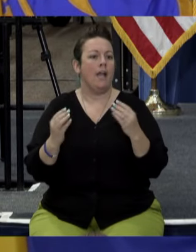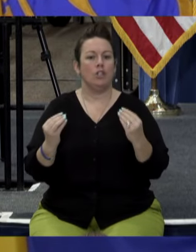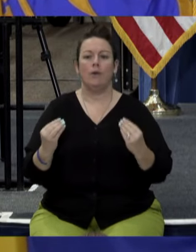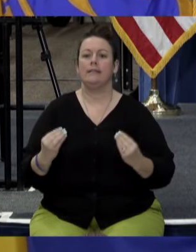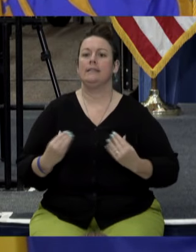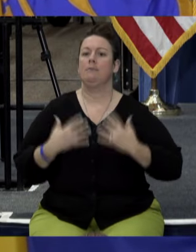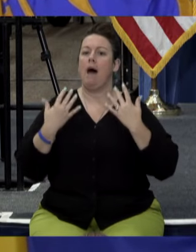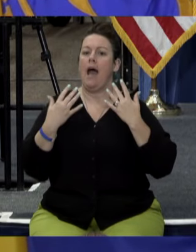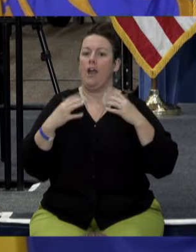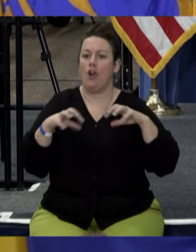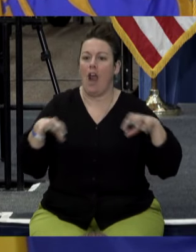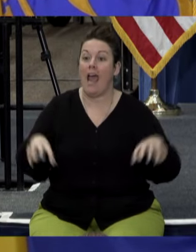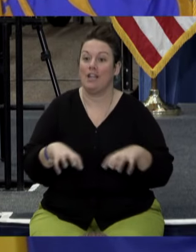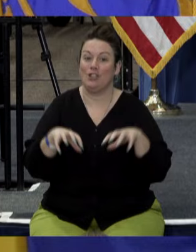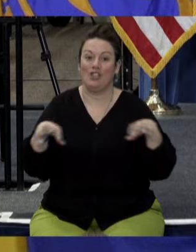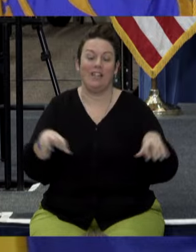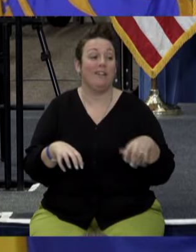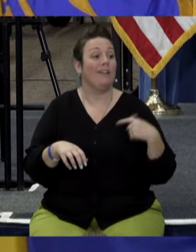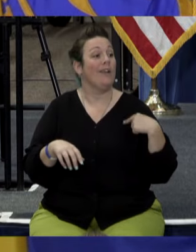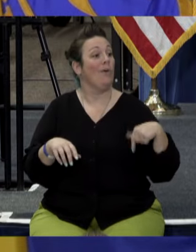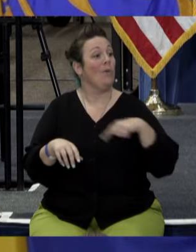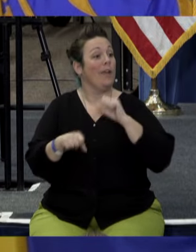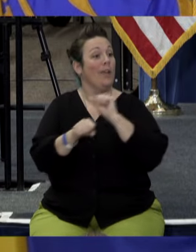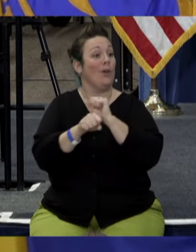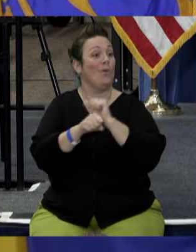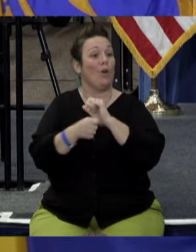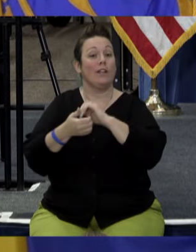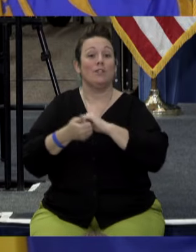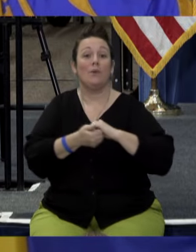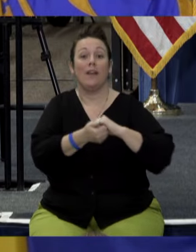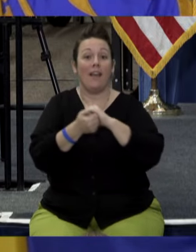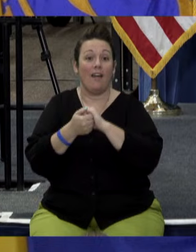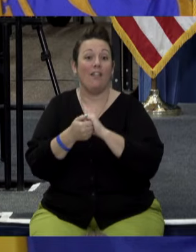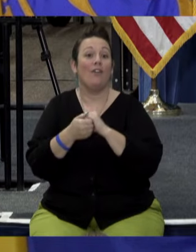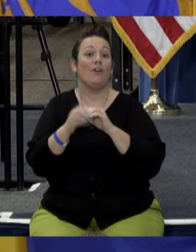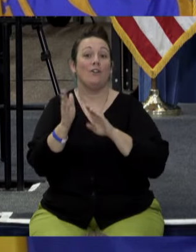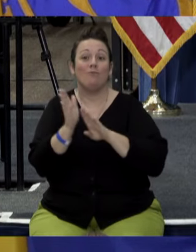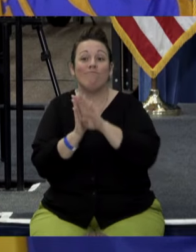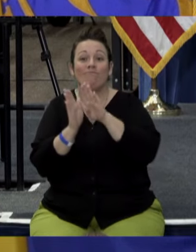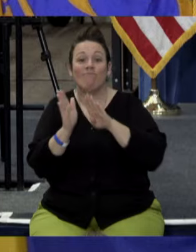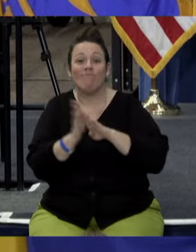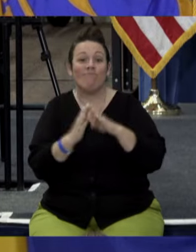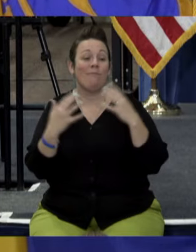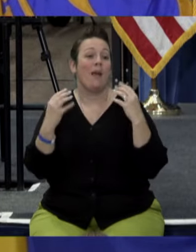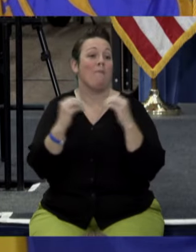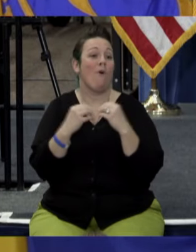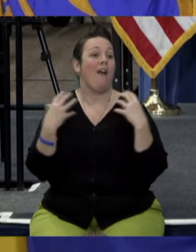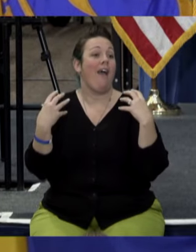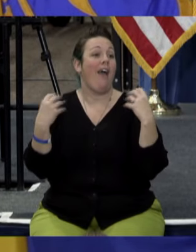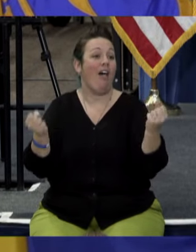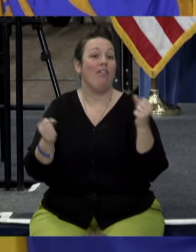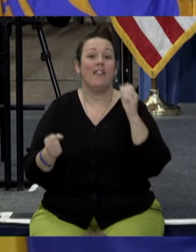we work together to build a healthier, better future. Data and statistics are important,